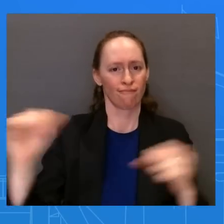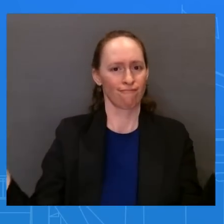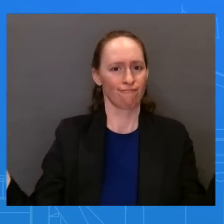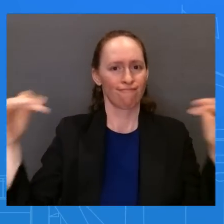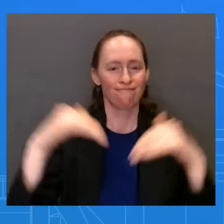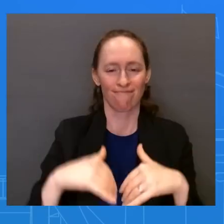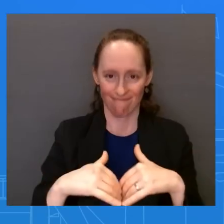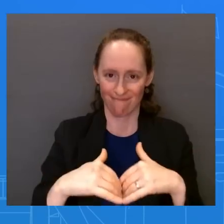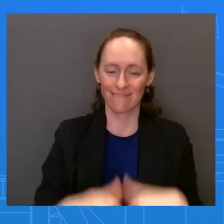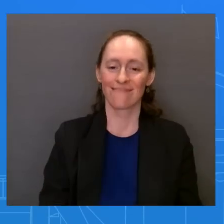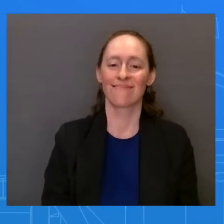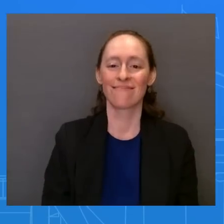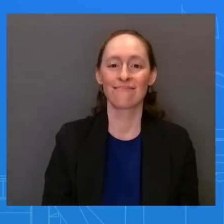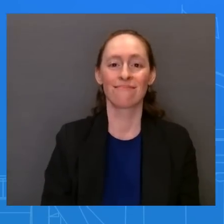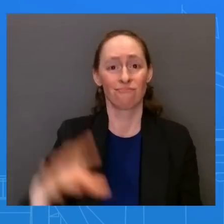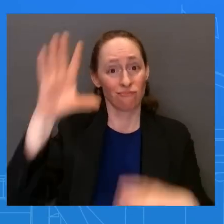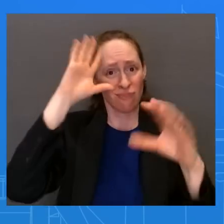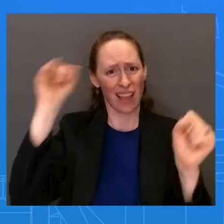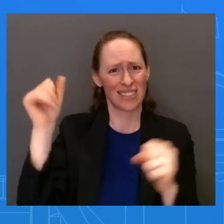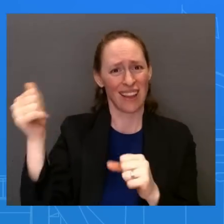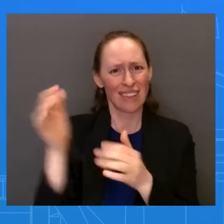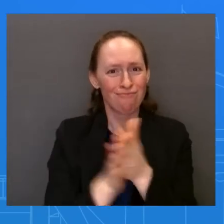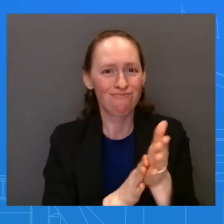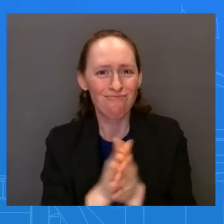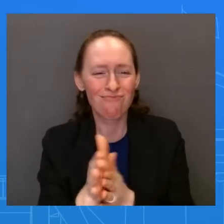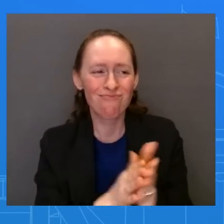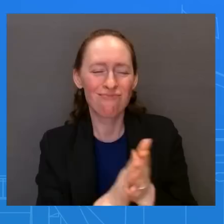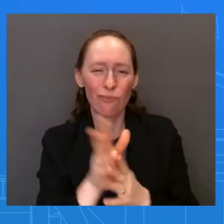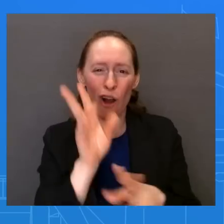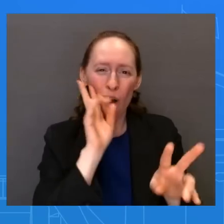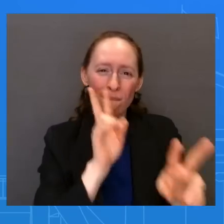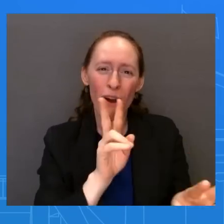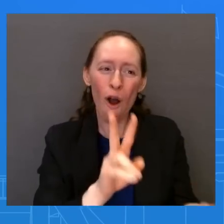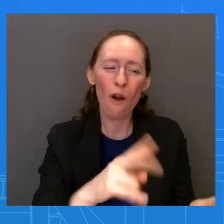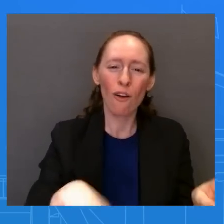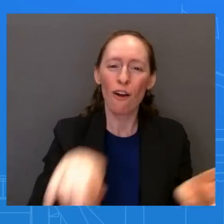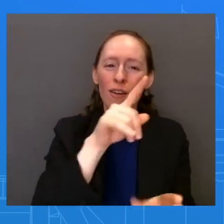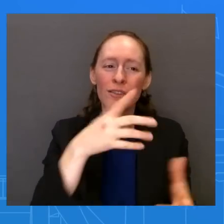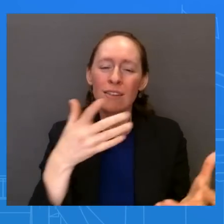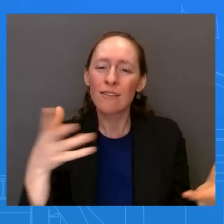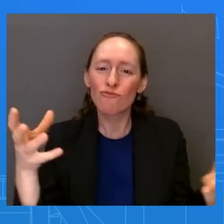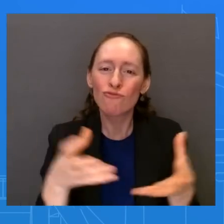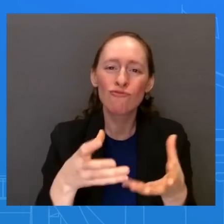to interact with the mayors who will be -- who will be here. I don't have any more specifics as the list --